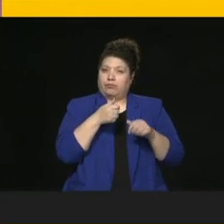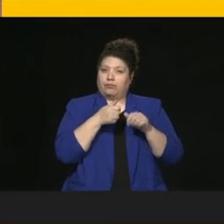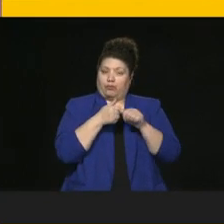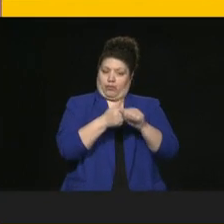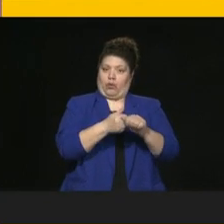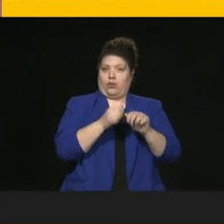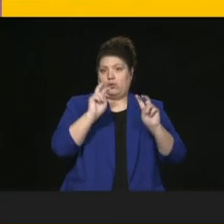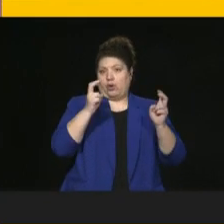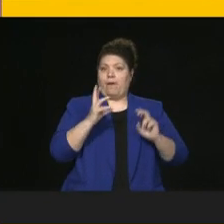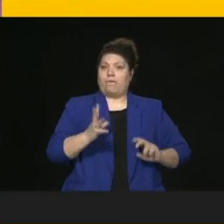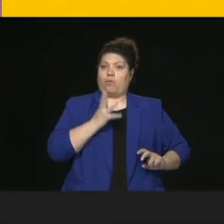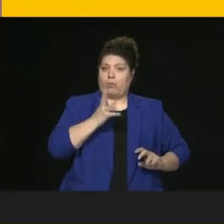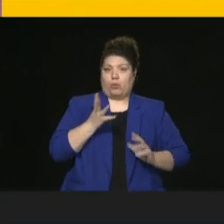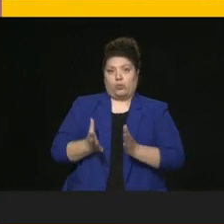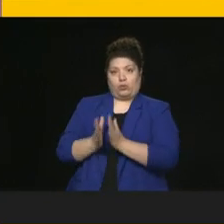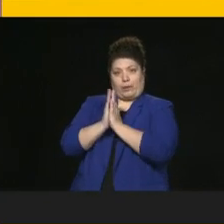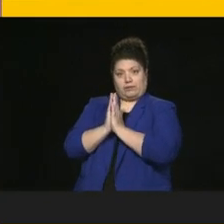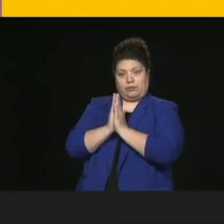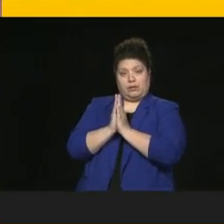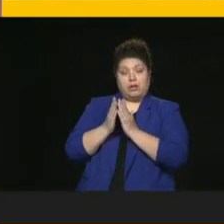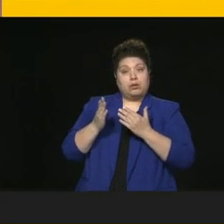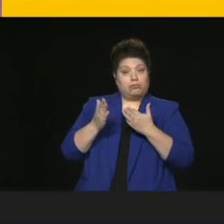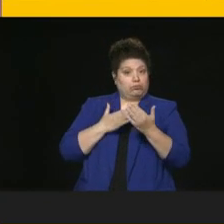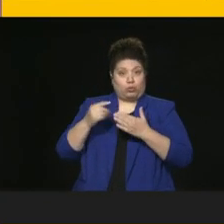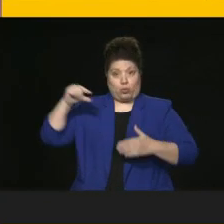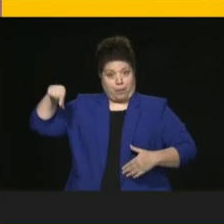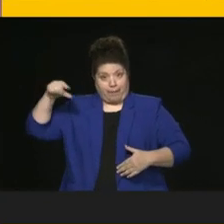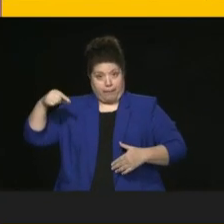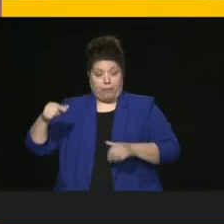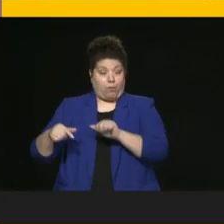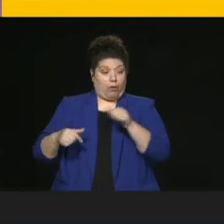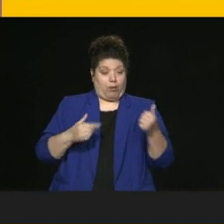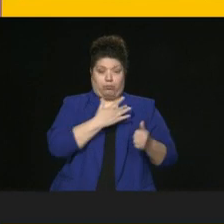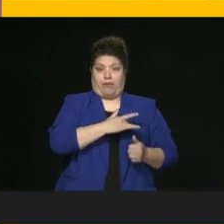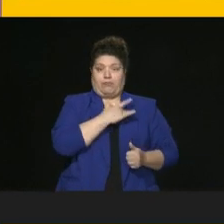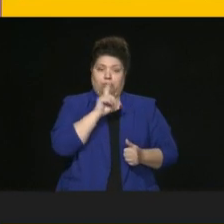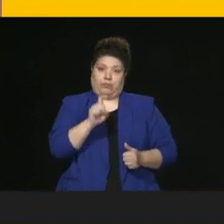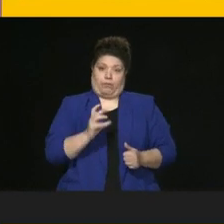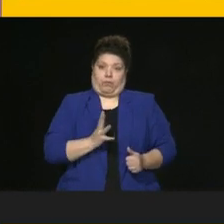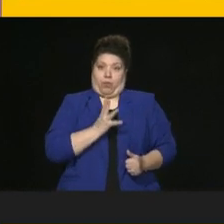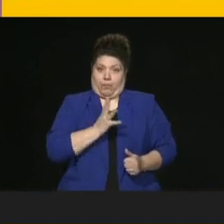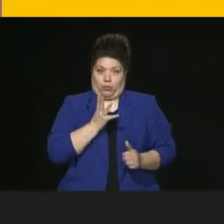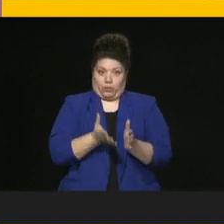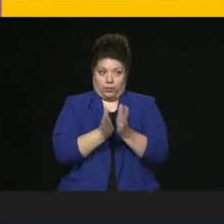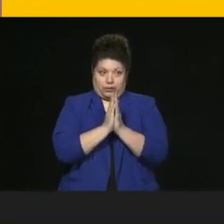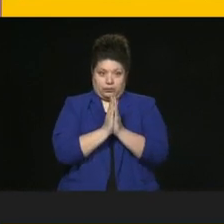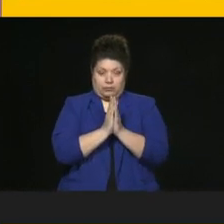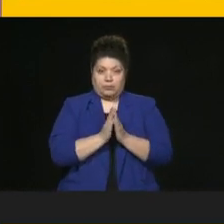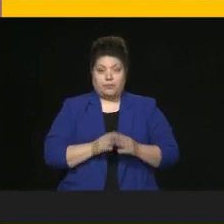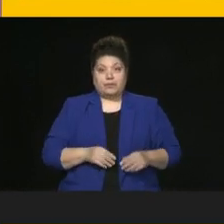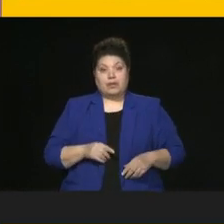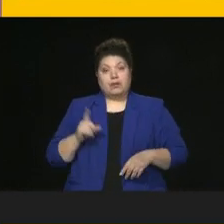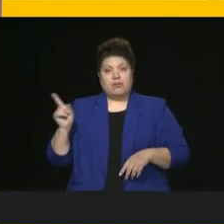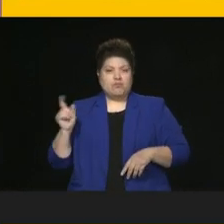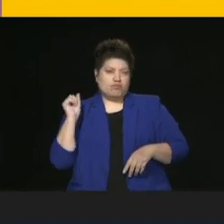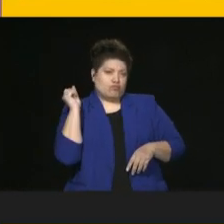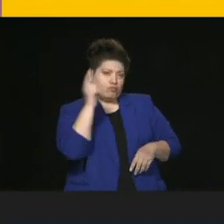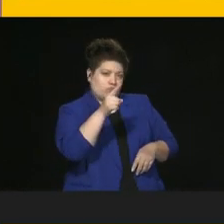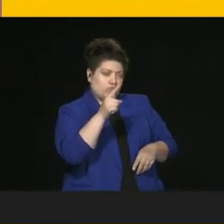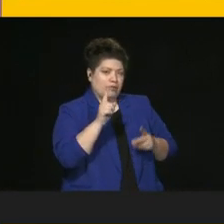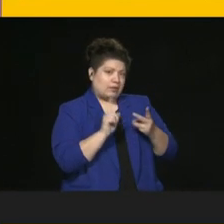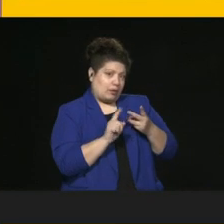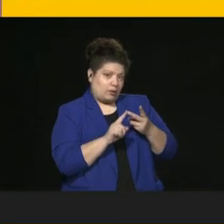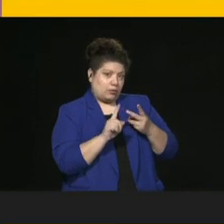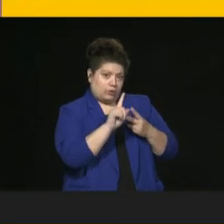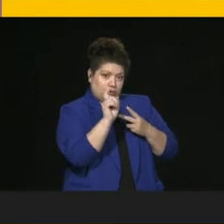TO FOLLOW, AS YOU SAID, A FORMAL